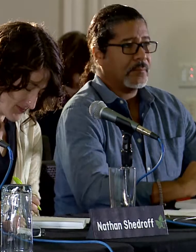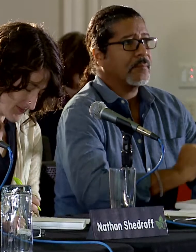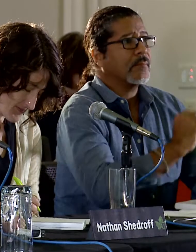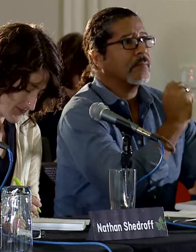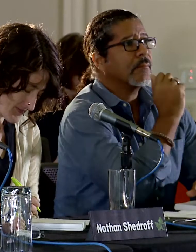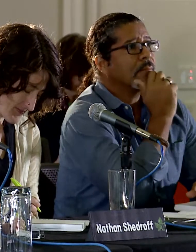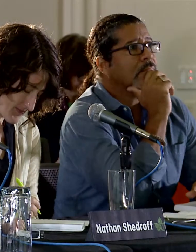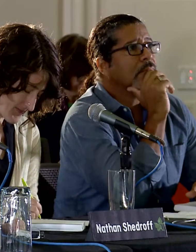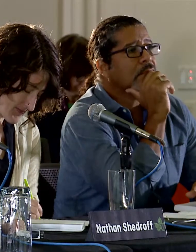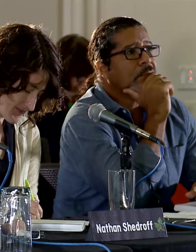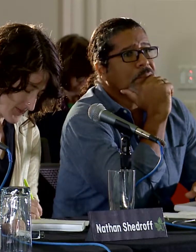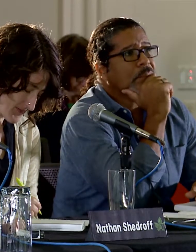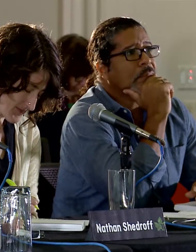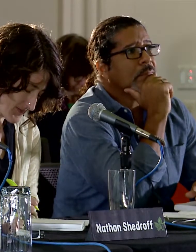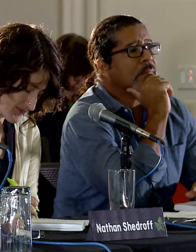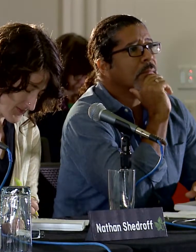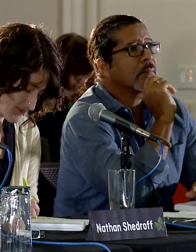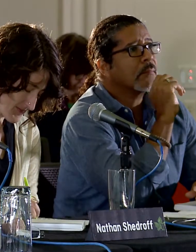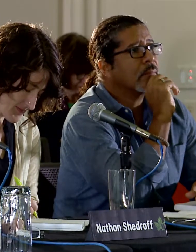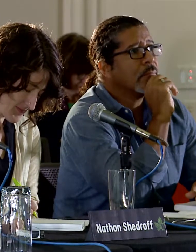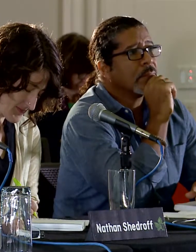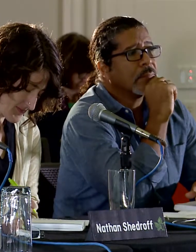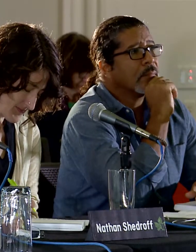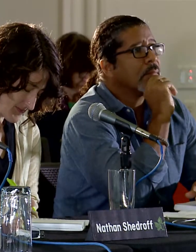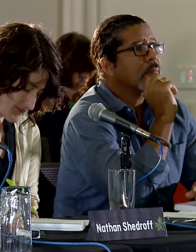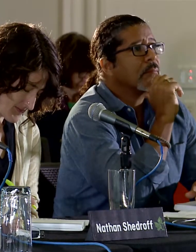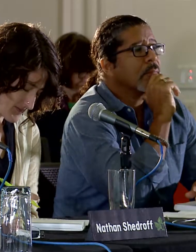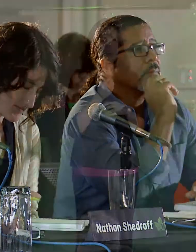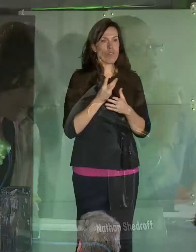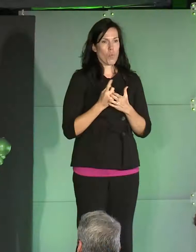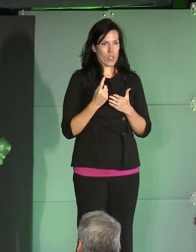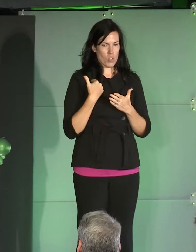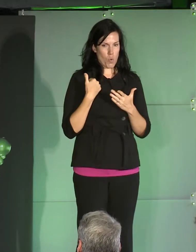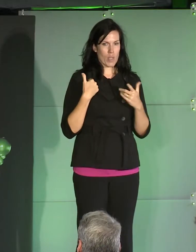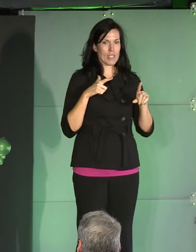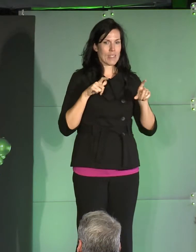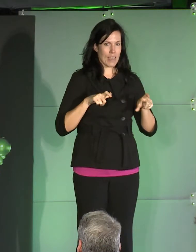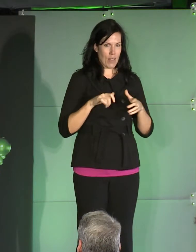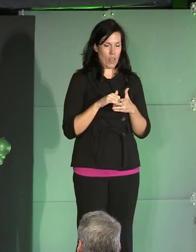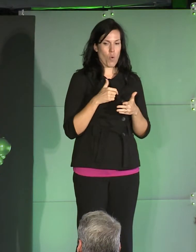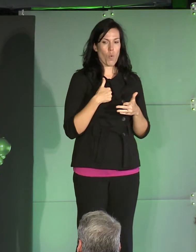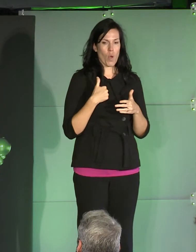Or are you testing any pieces of this process? A couple of weeks ago, we tested that we could actually make a plastic.